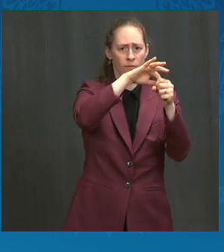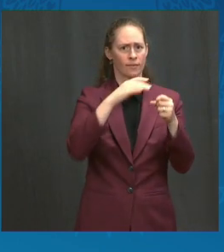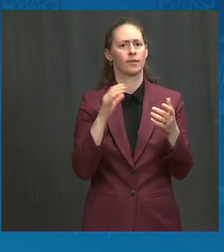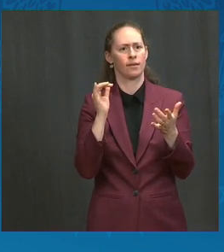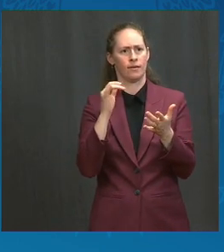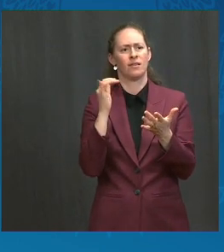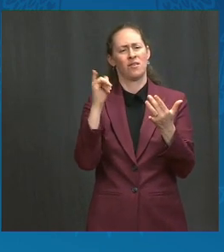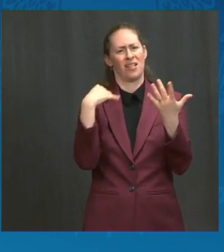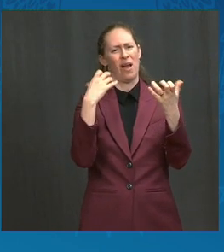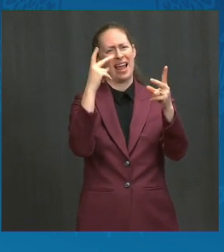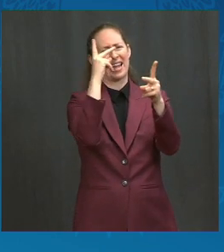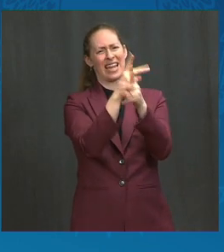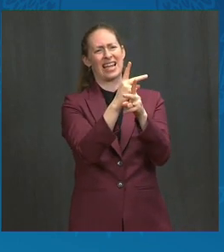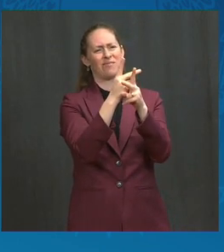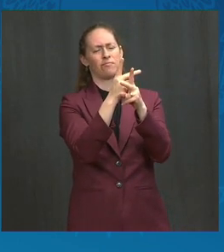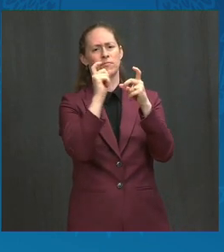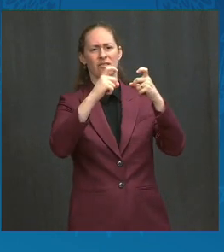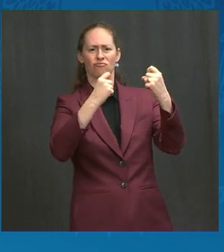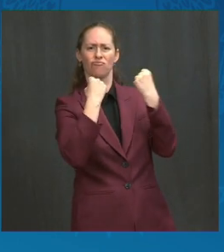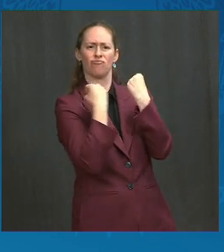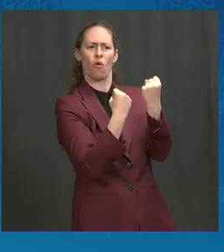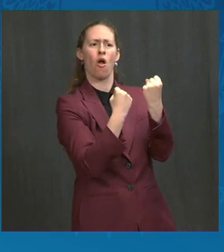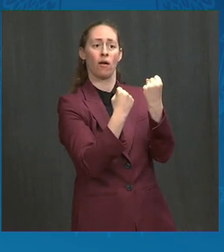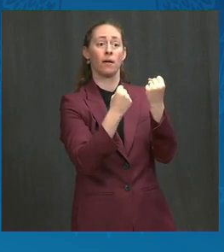we must fight for gender equality.